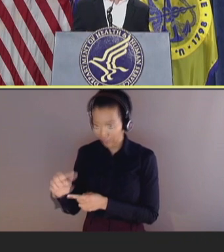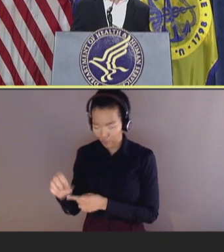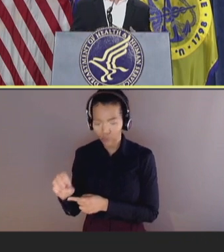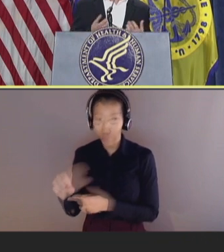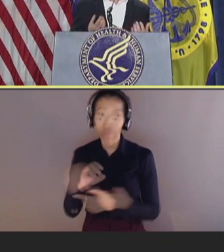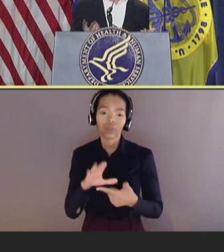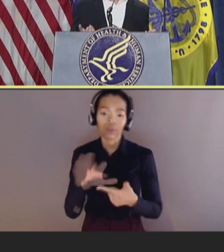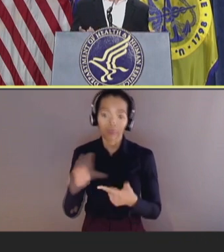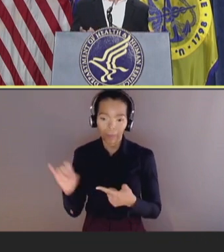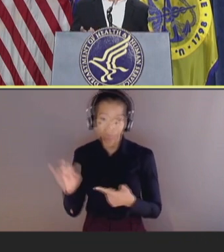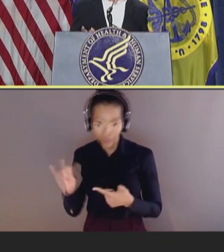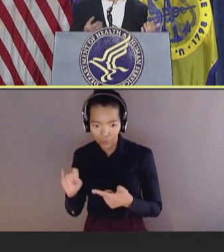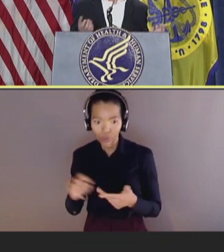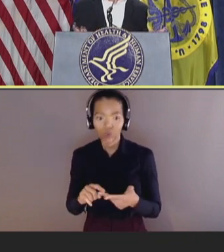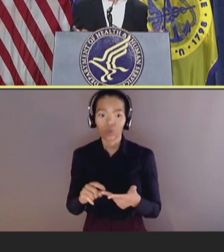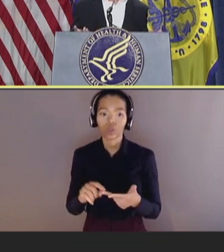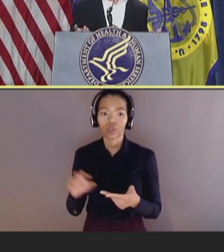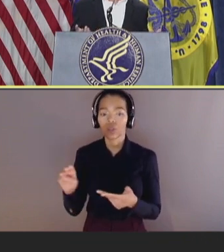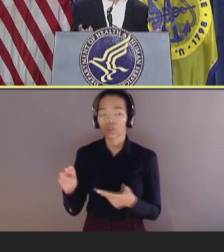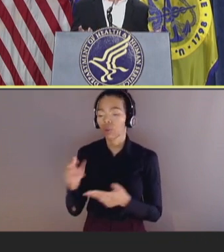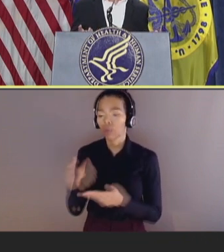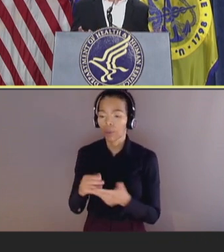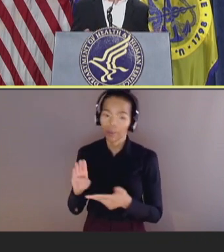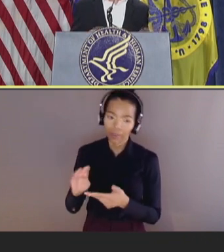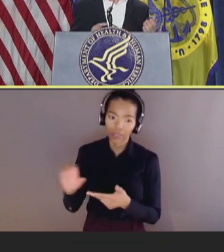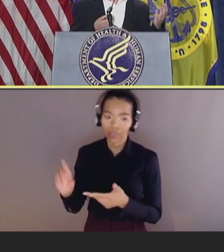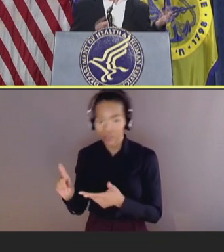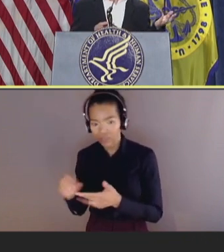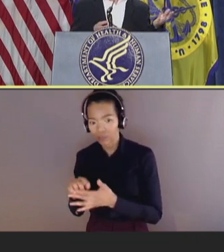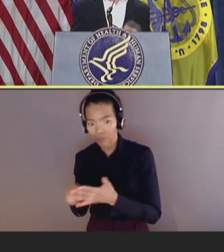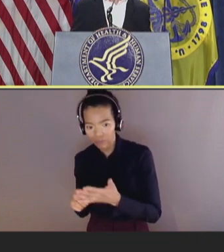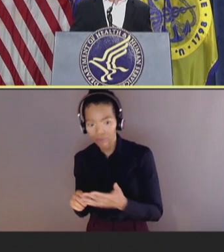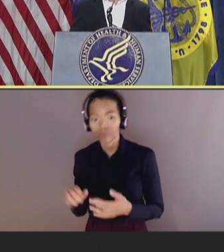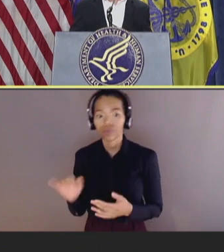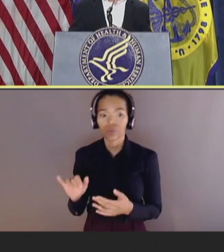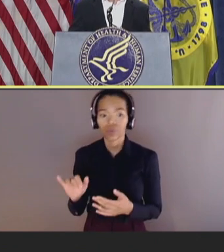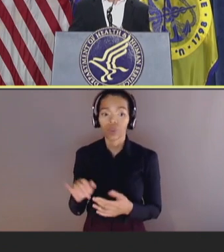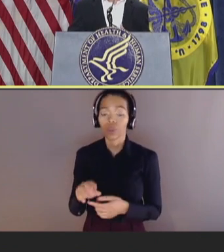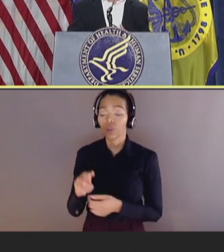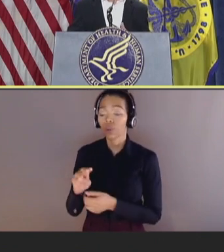There are two markets, and our last presenters went over them, Medicare Part B fee-for-service